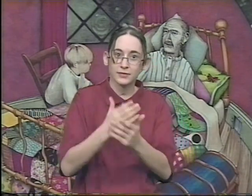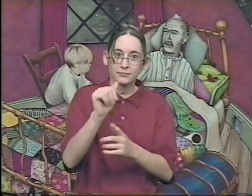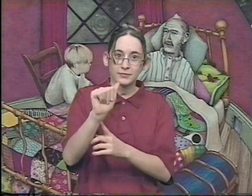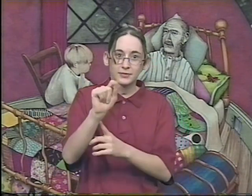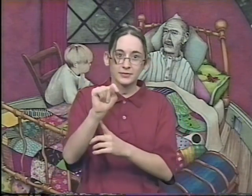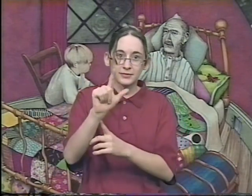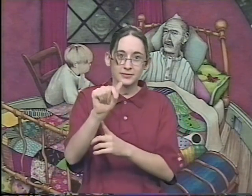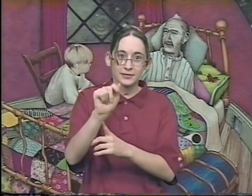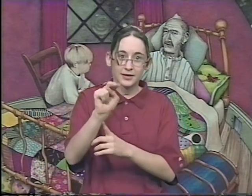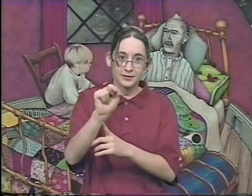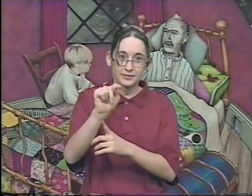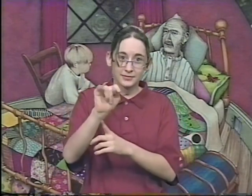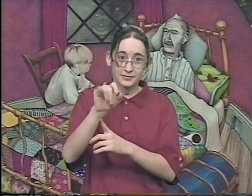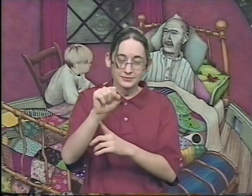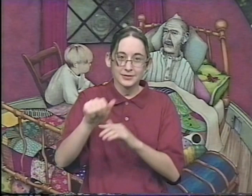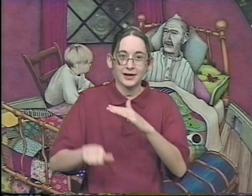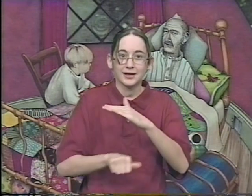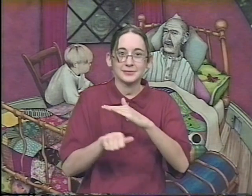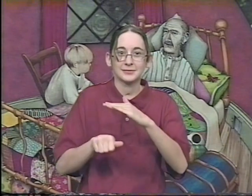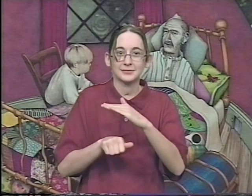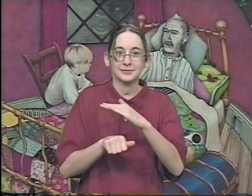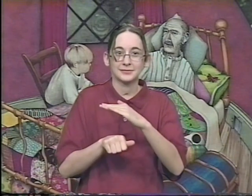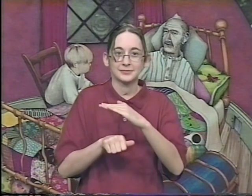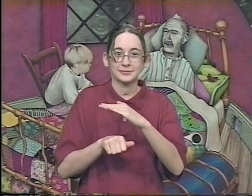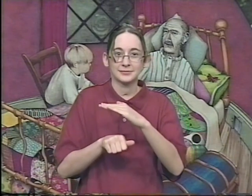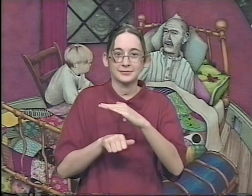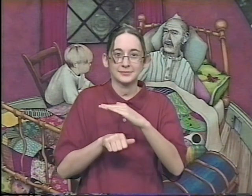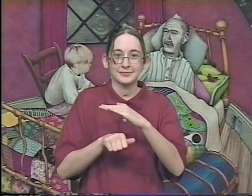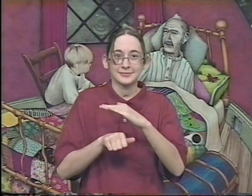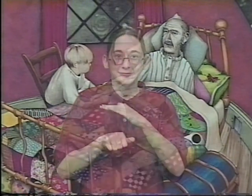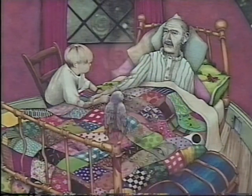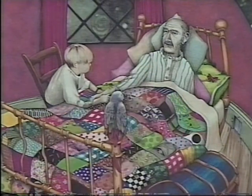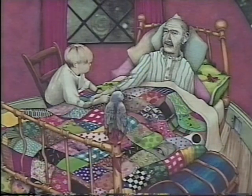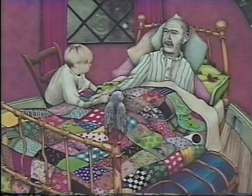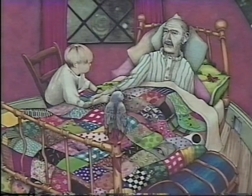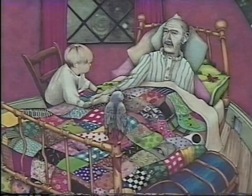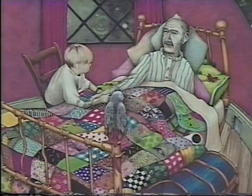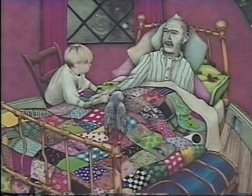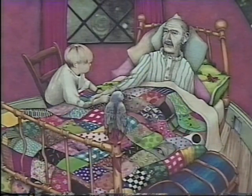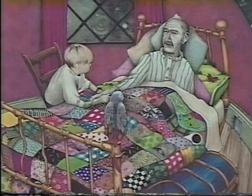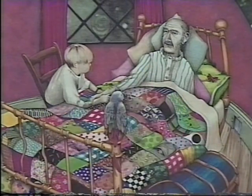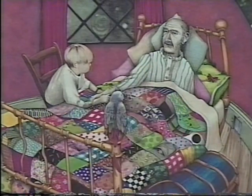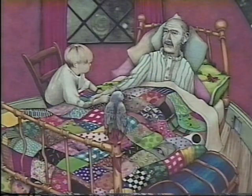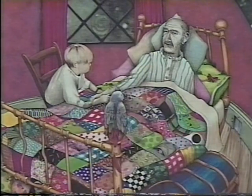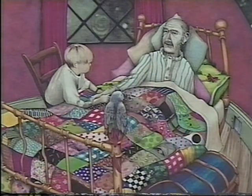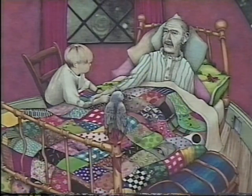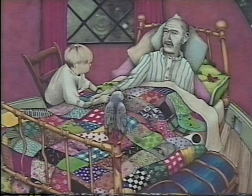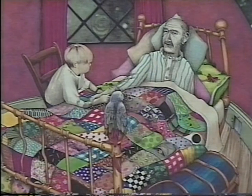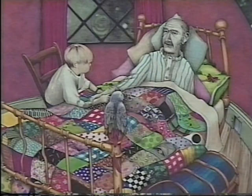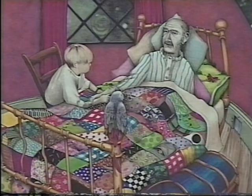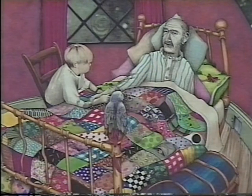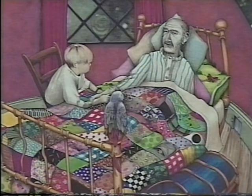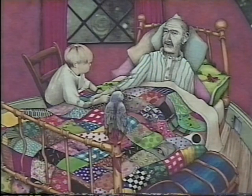" That's only narrow minded people talking. They wouldn't believe it if you led them down the main street," he said.